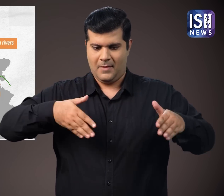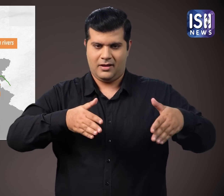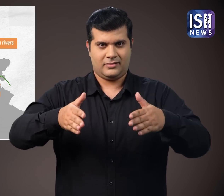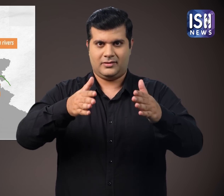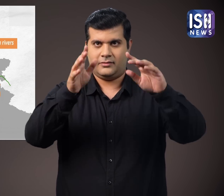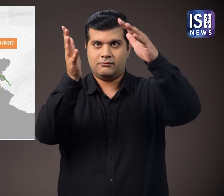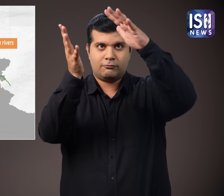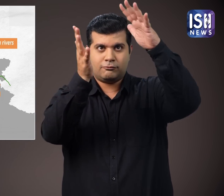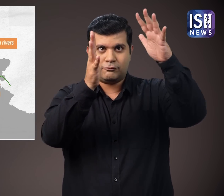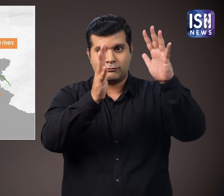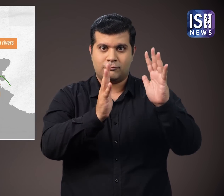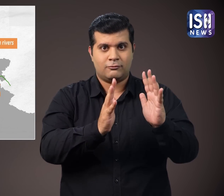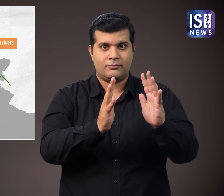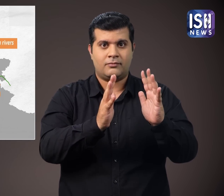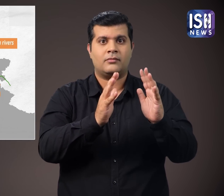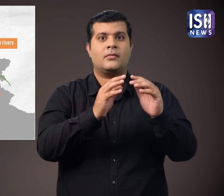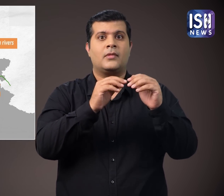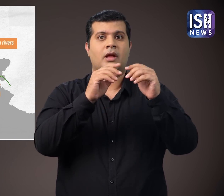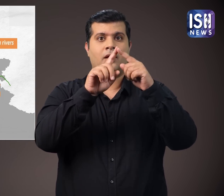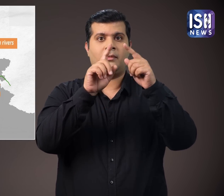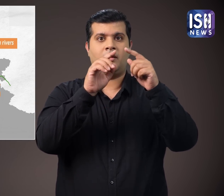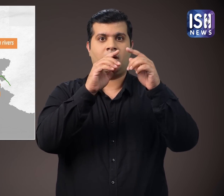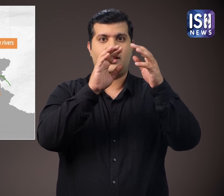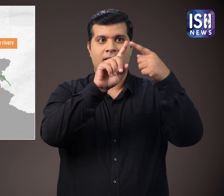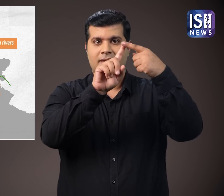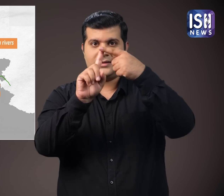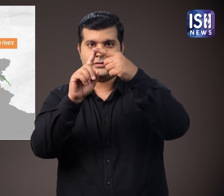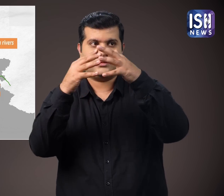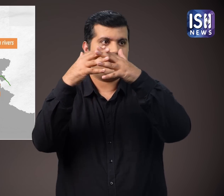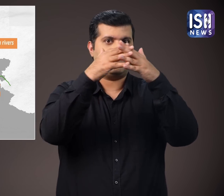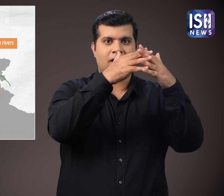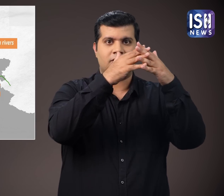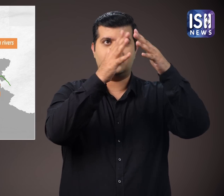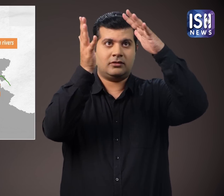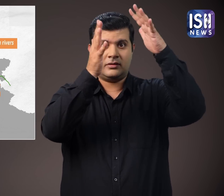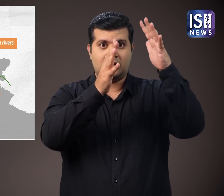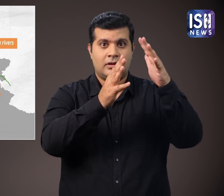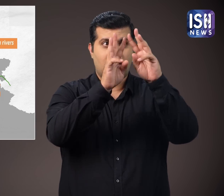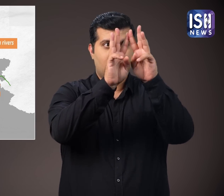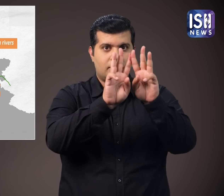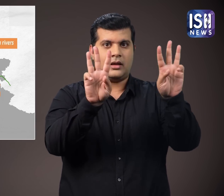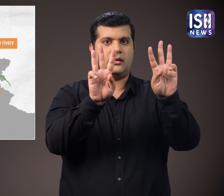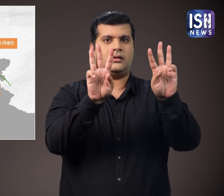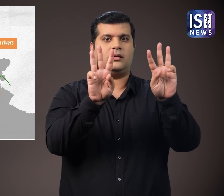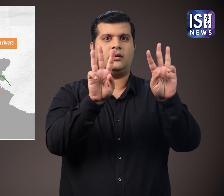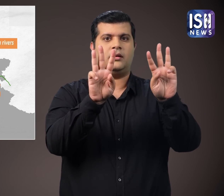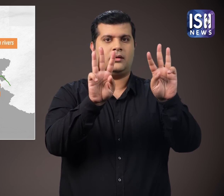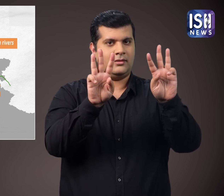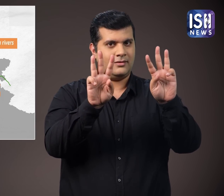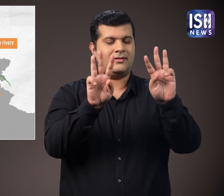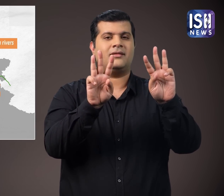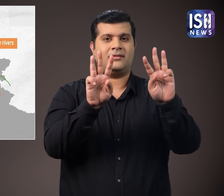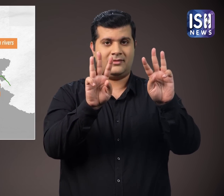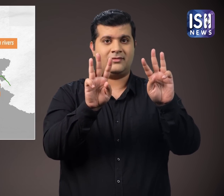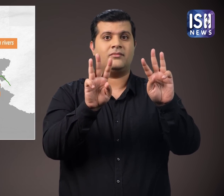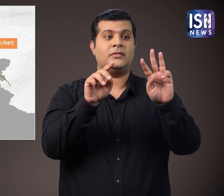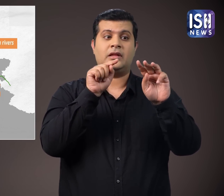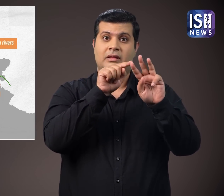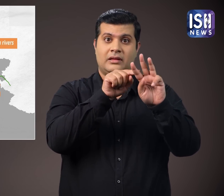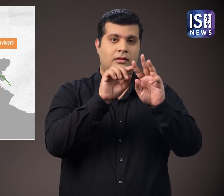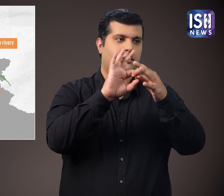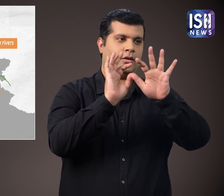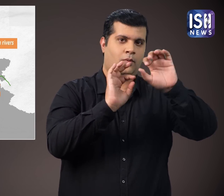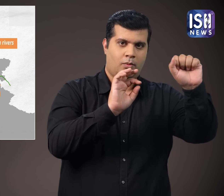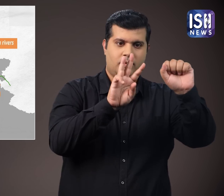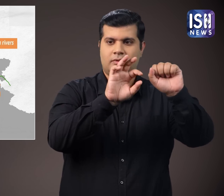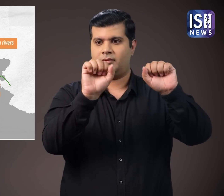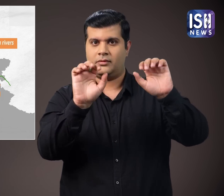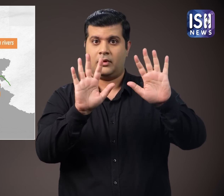The rivers are categorized into Eastern and Western groups, with three rivers in each.